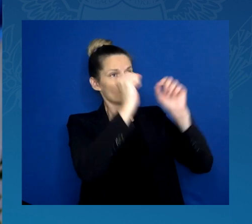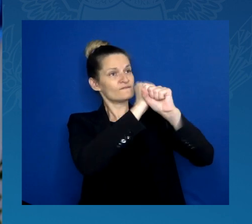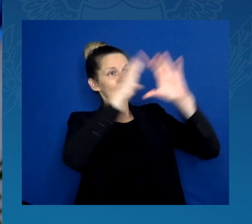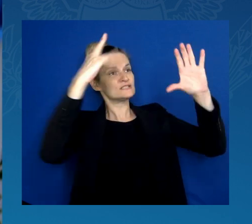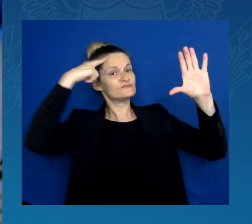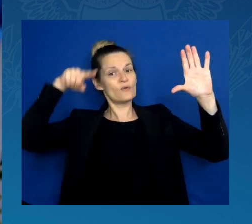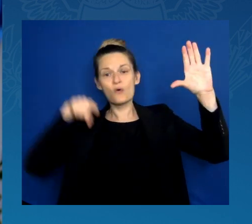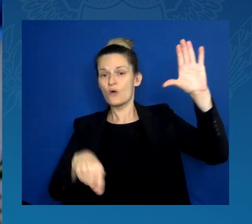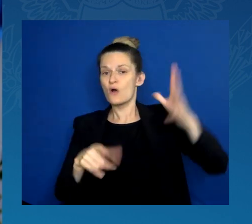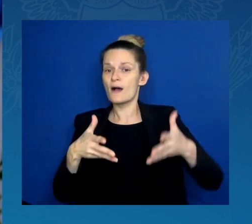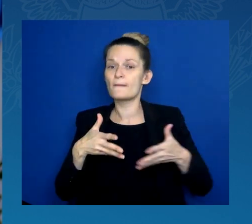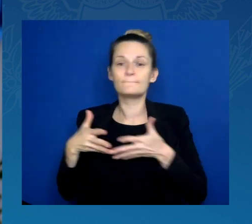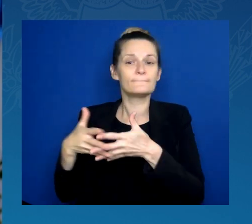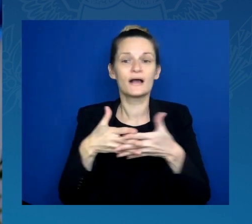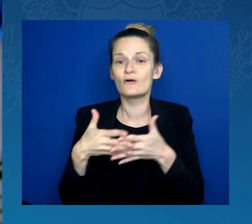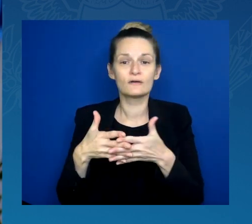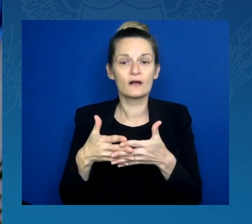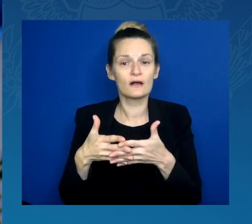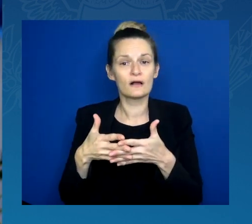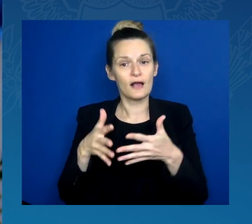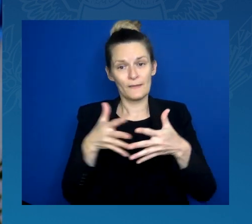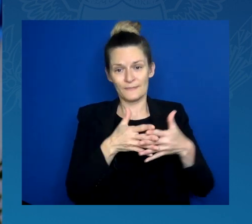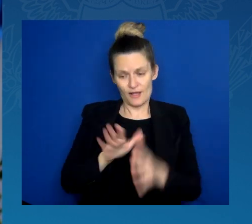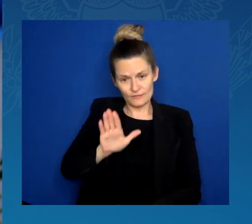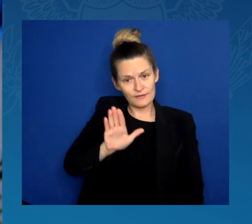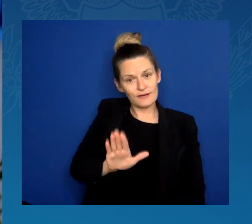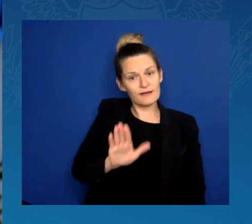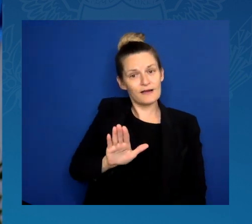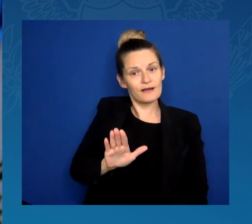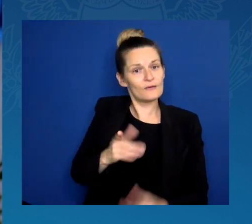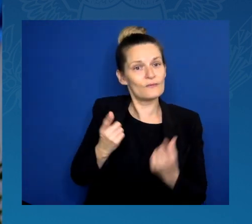has the opportunity to succeed and to thrive.